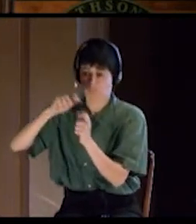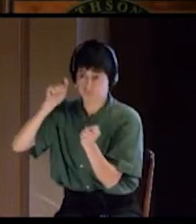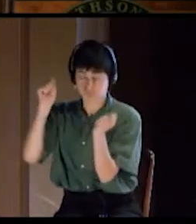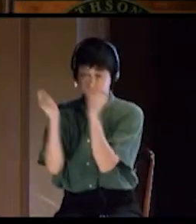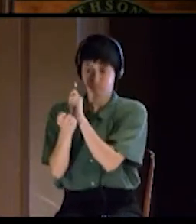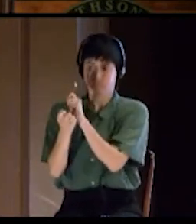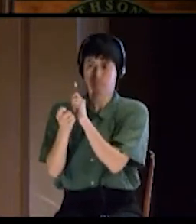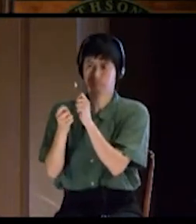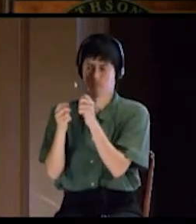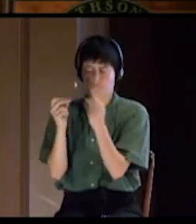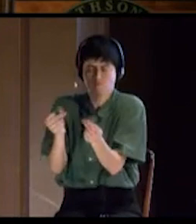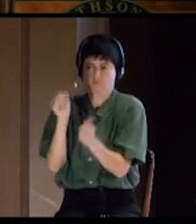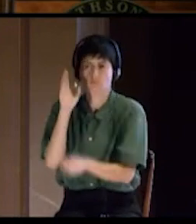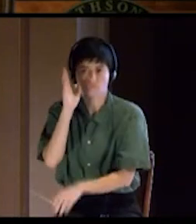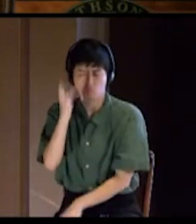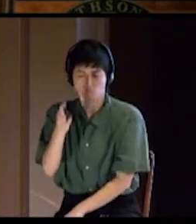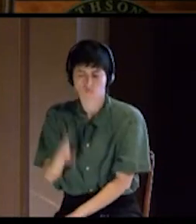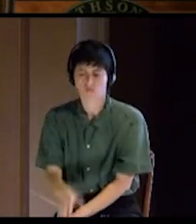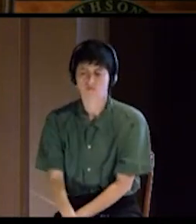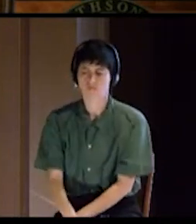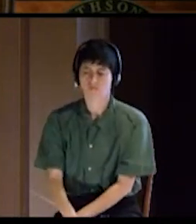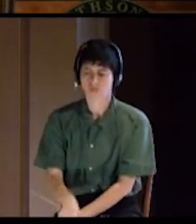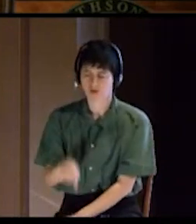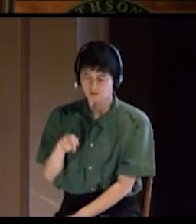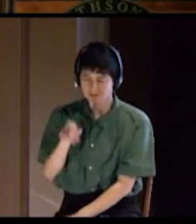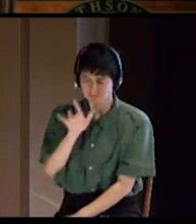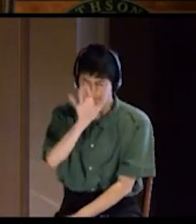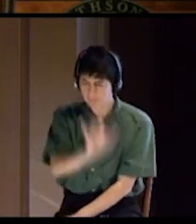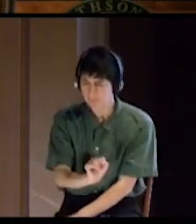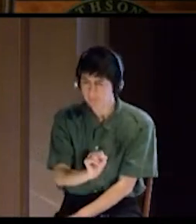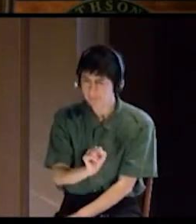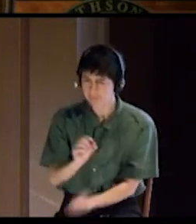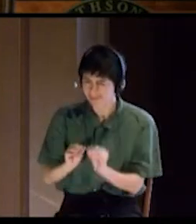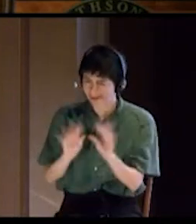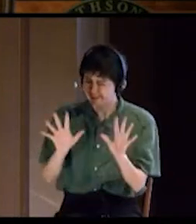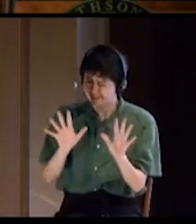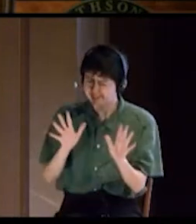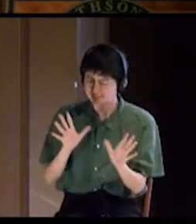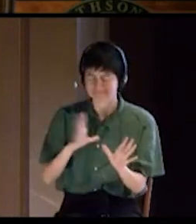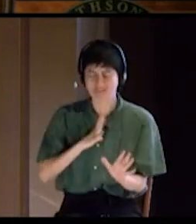This next slide, part of it is clearly missing, but that's all right. What the missing image shows is